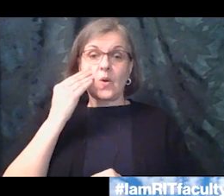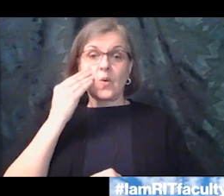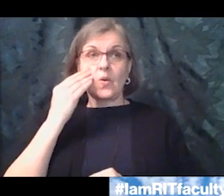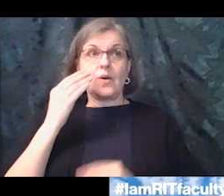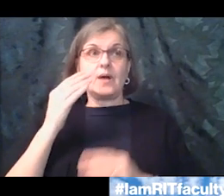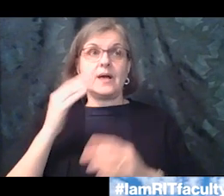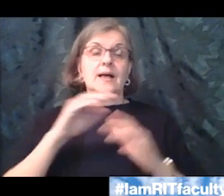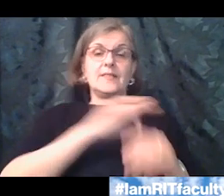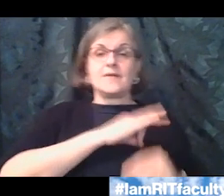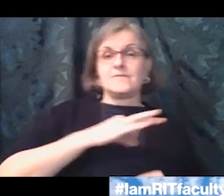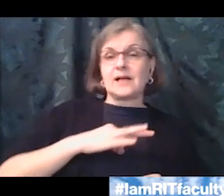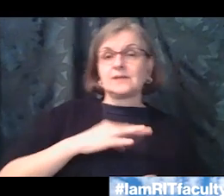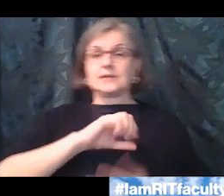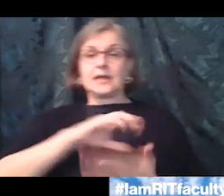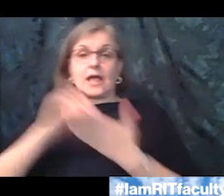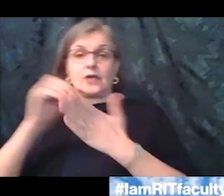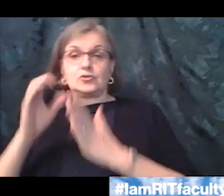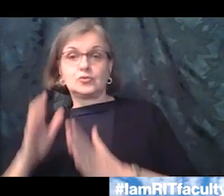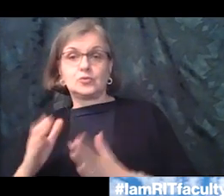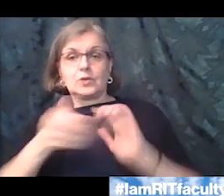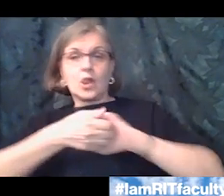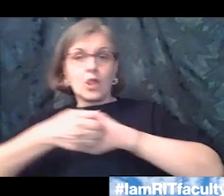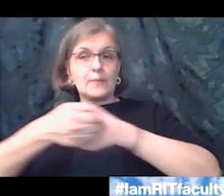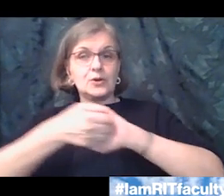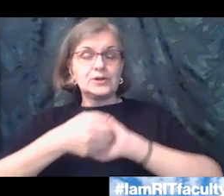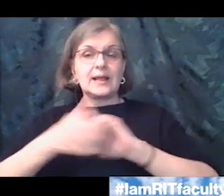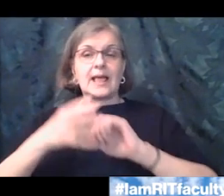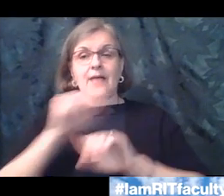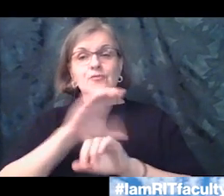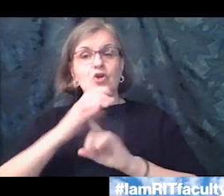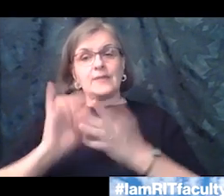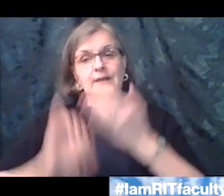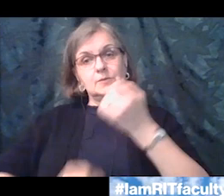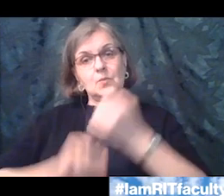collaborations and interaction, and the culture that draws upon, as well as other things as well.